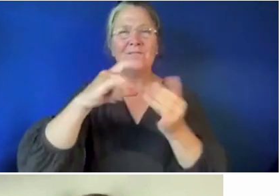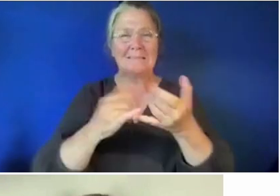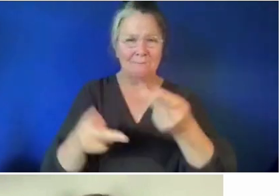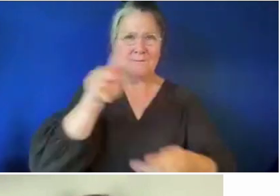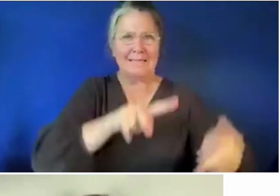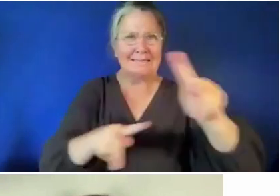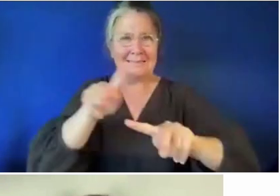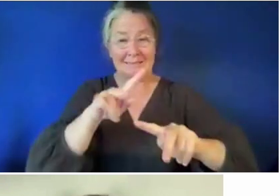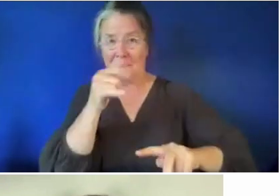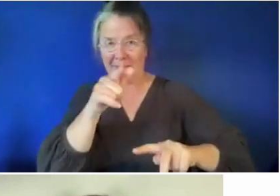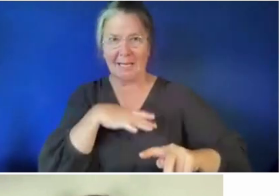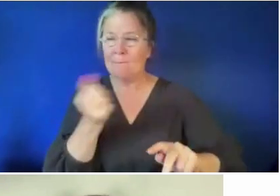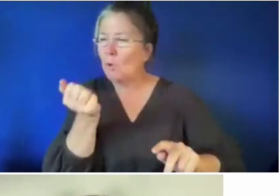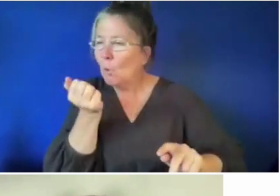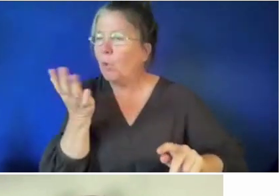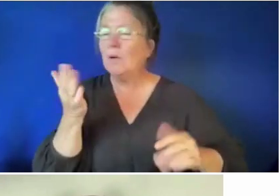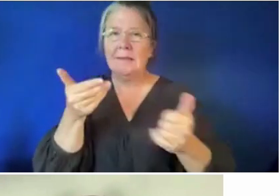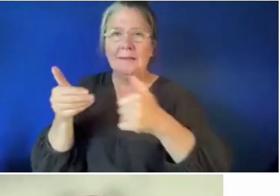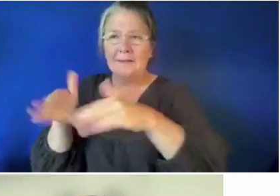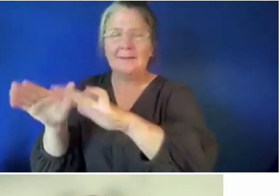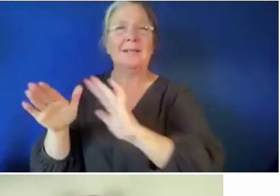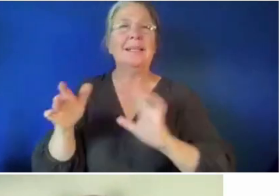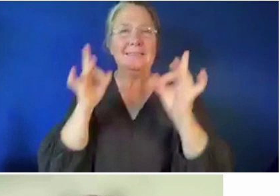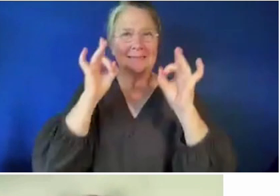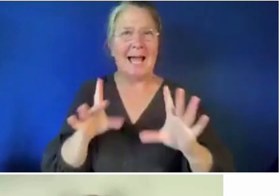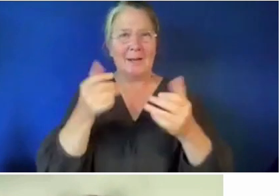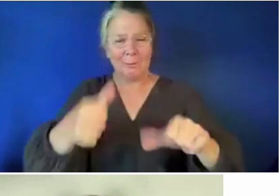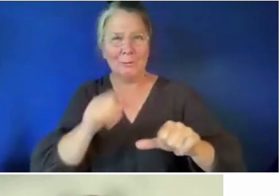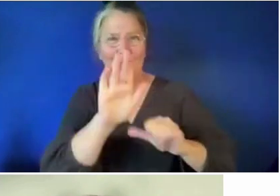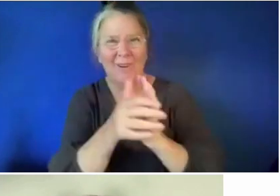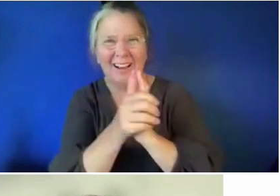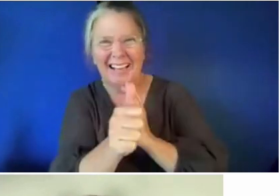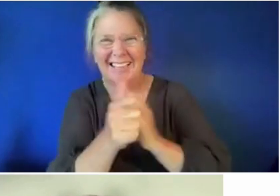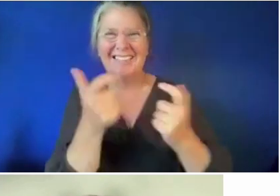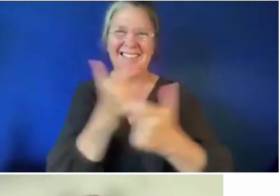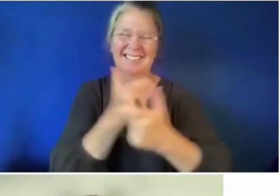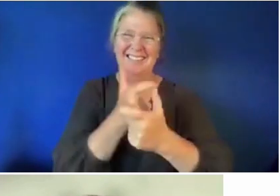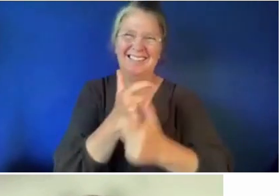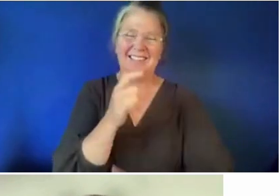has been posed specifically for yourself, Subho. However, I do think all panel members